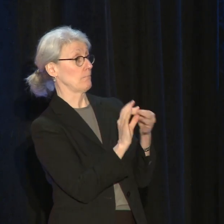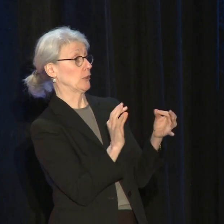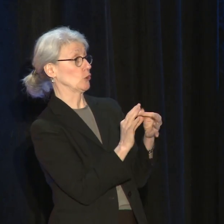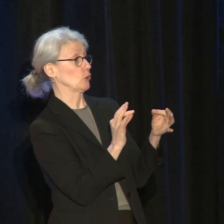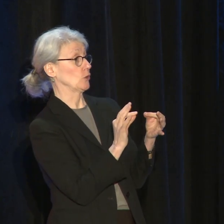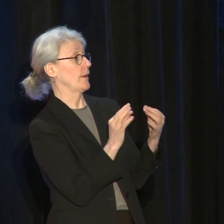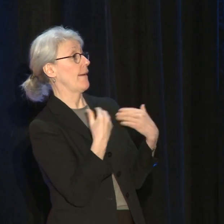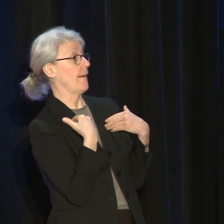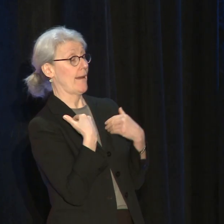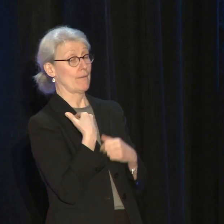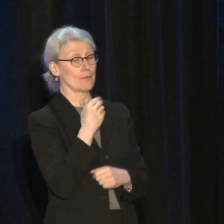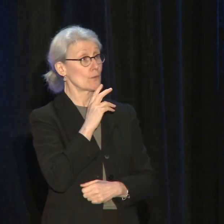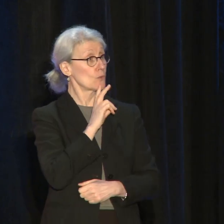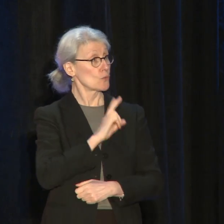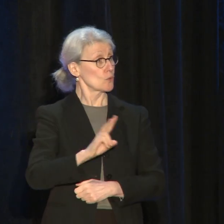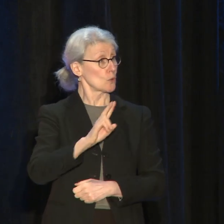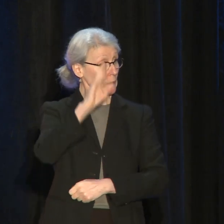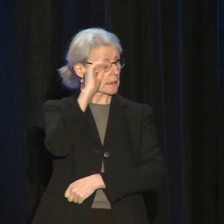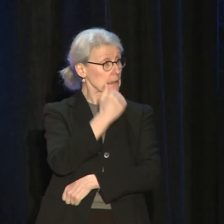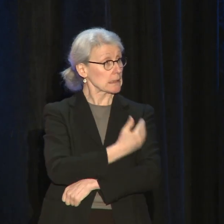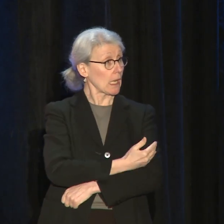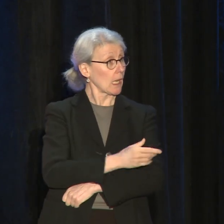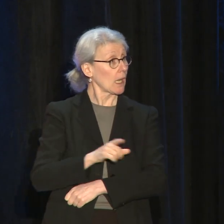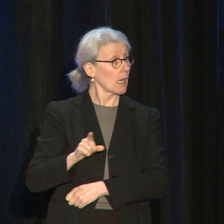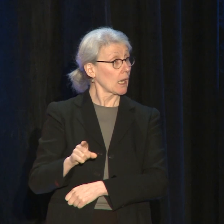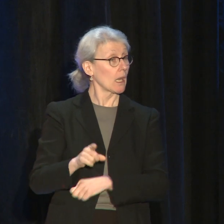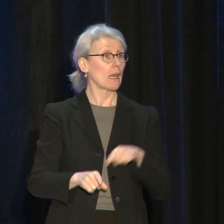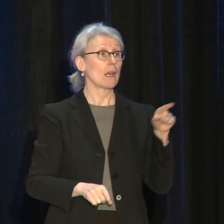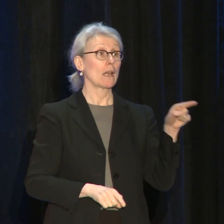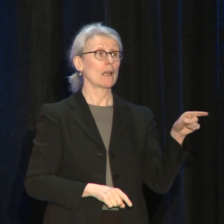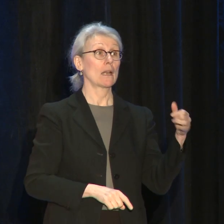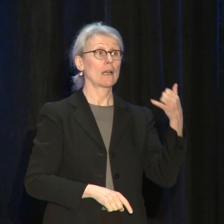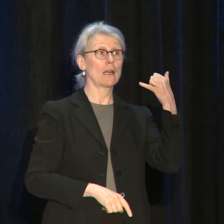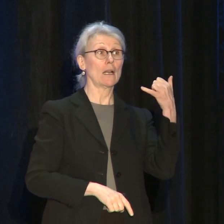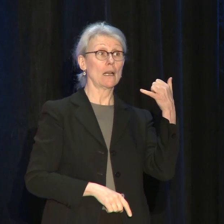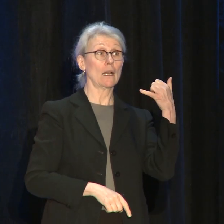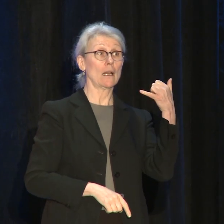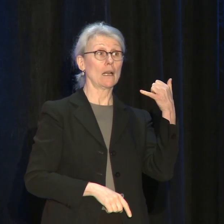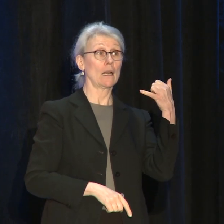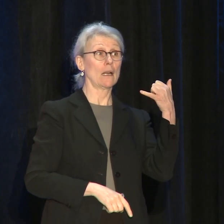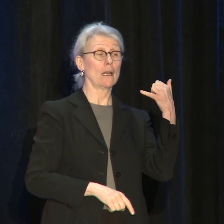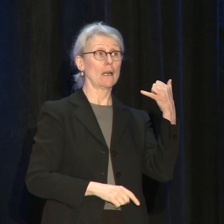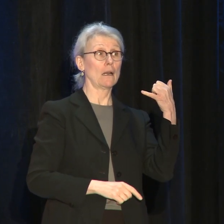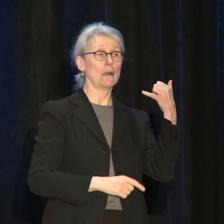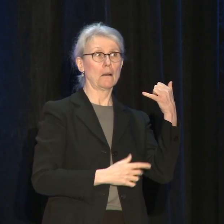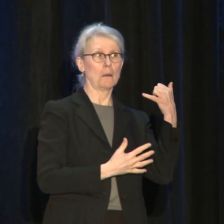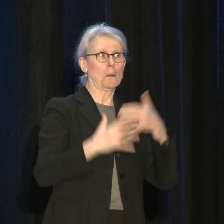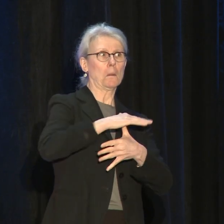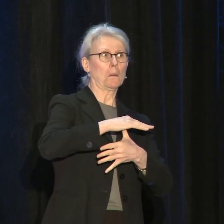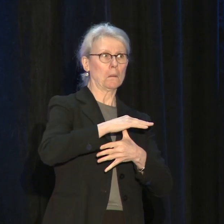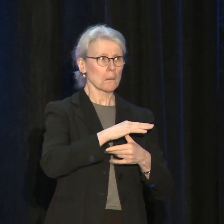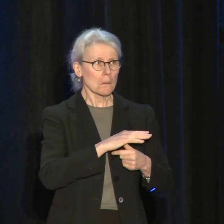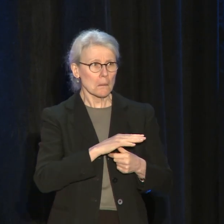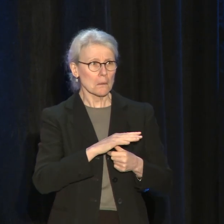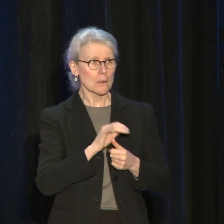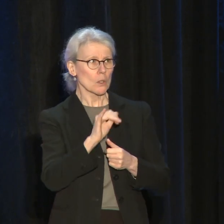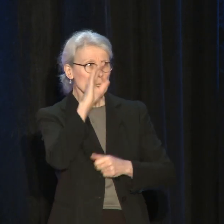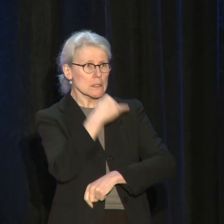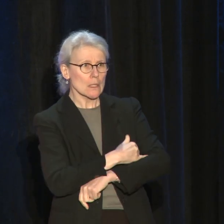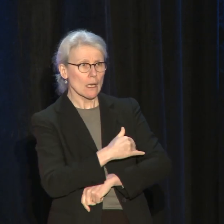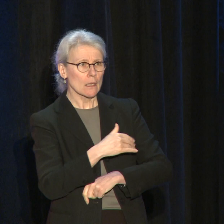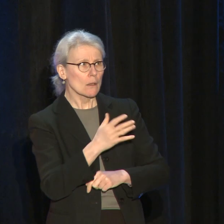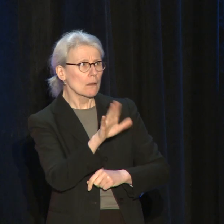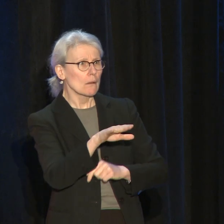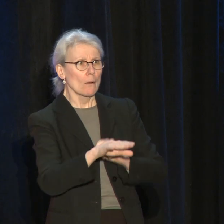she had a two-year-old son the attention of the worker turned to information about her son: where